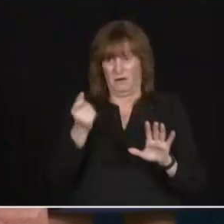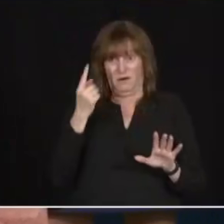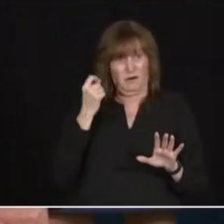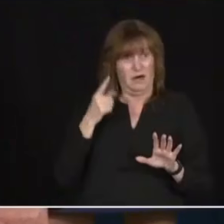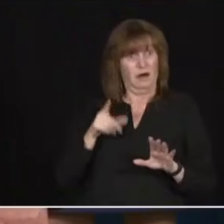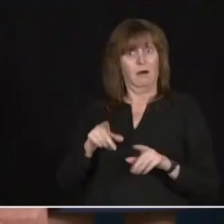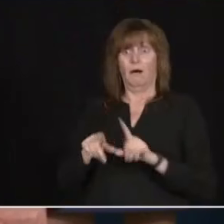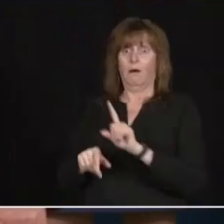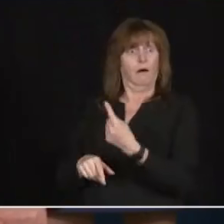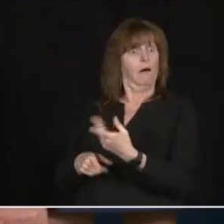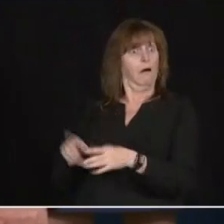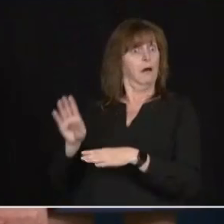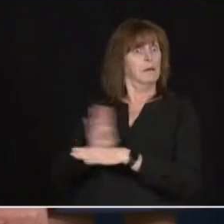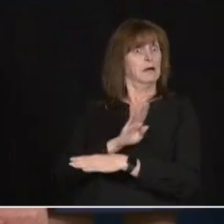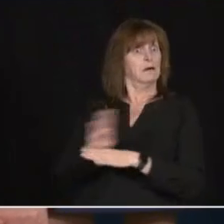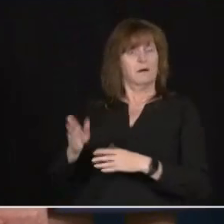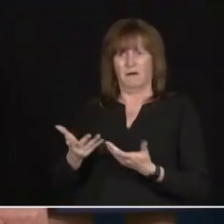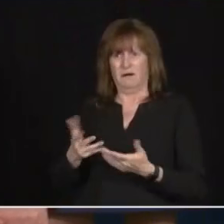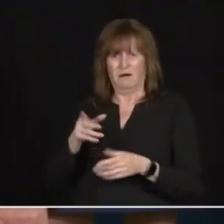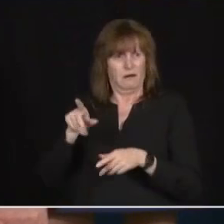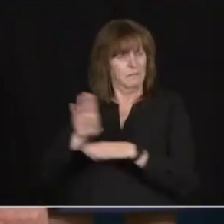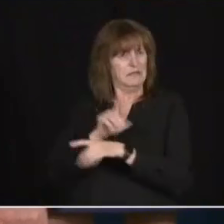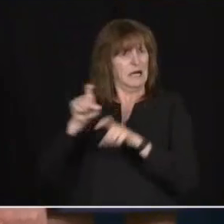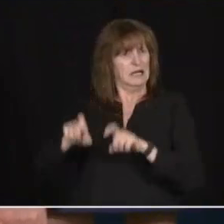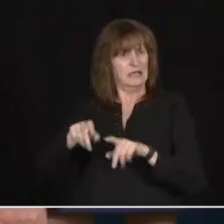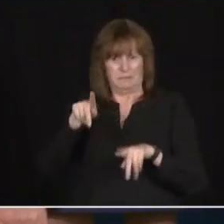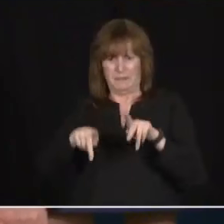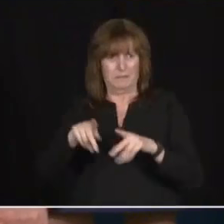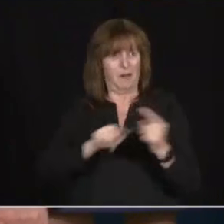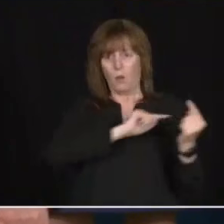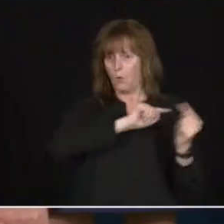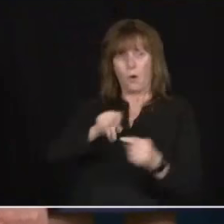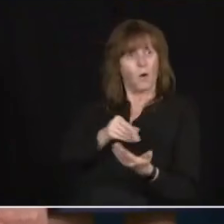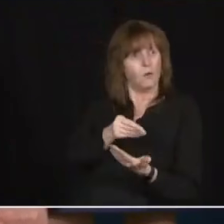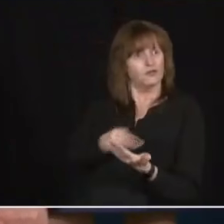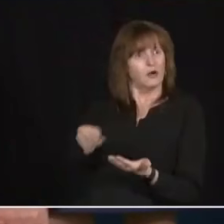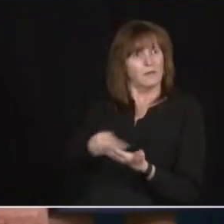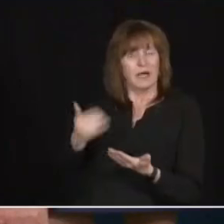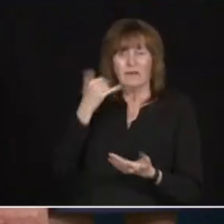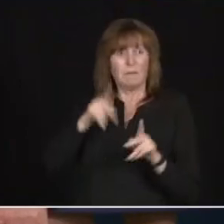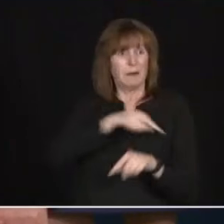This isn't just to open the businesses but it's because the businesses have to have customers.